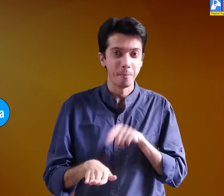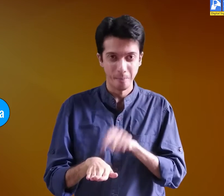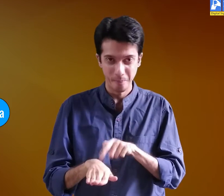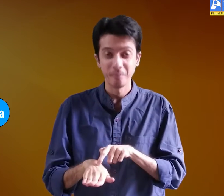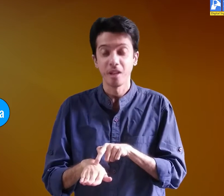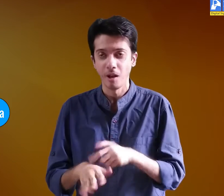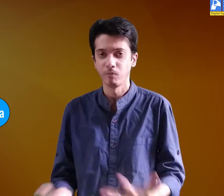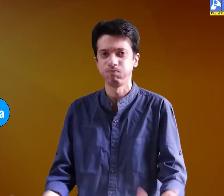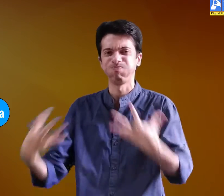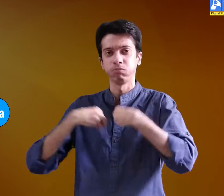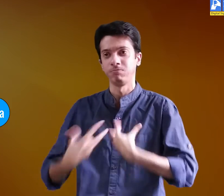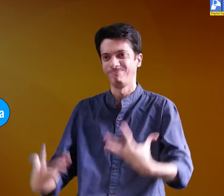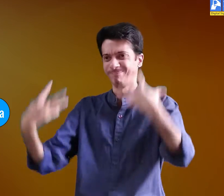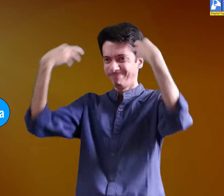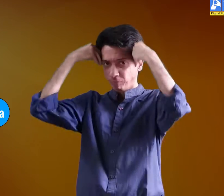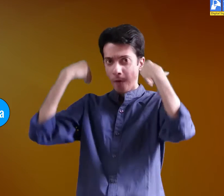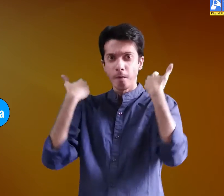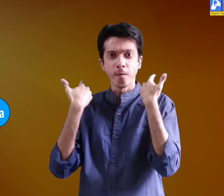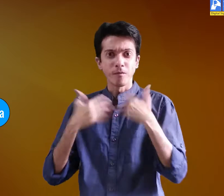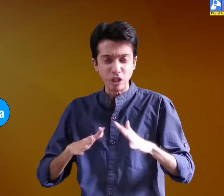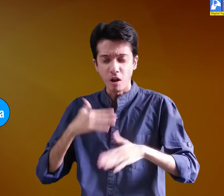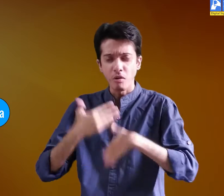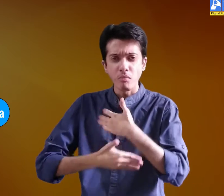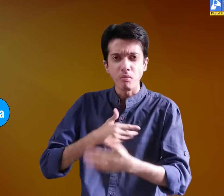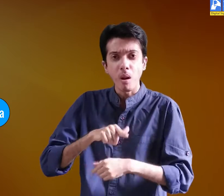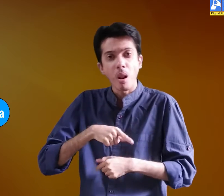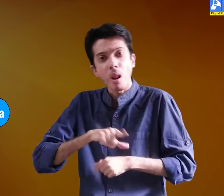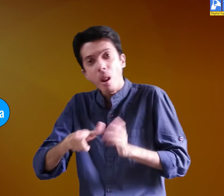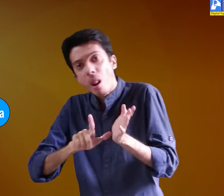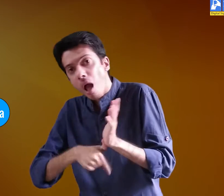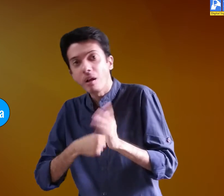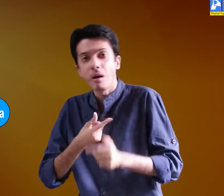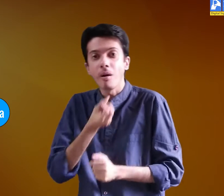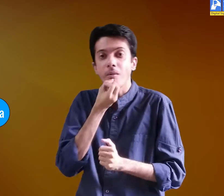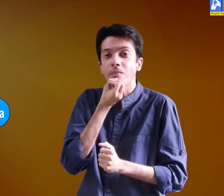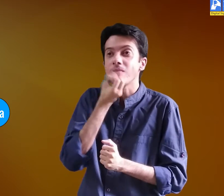During the critical period children will acquire the language that is being used around them.